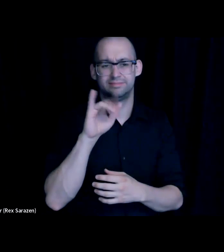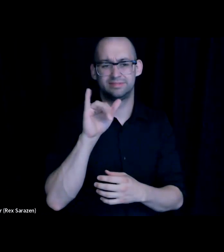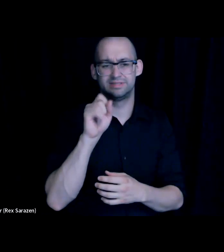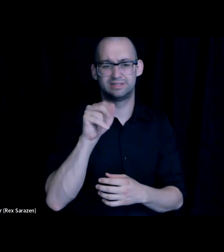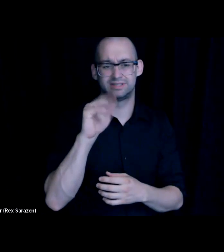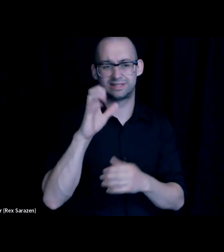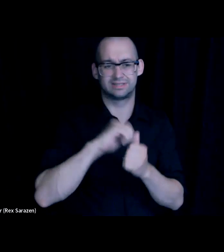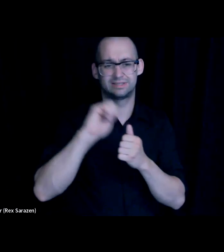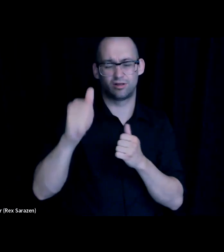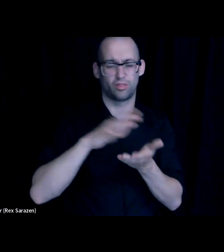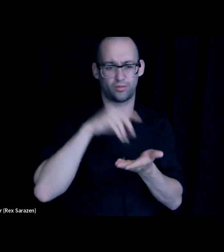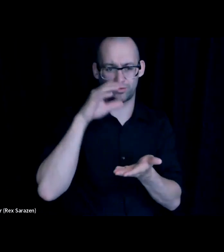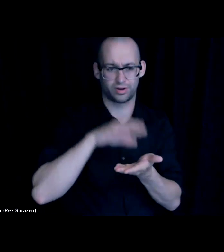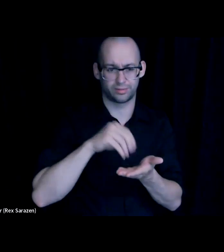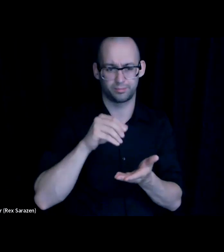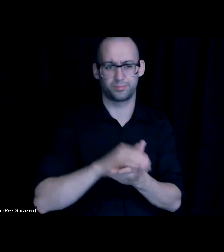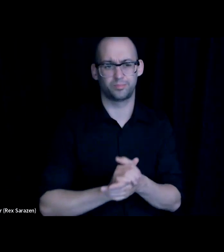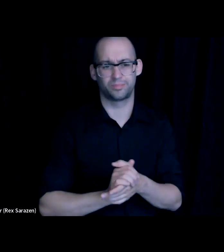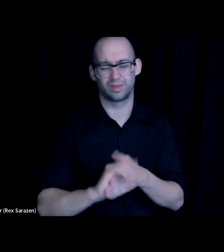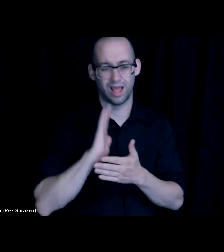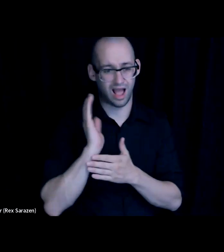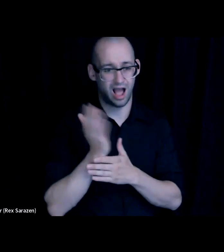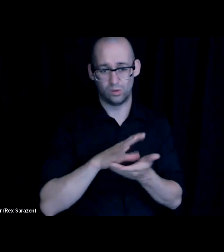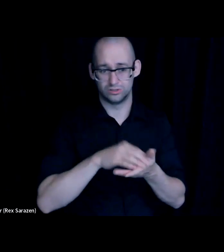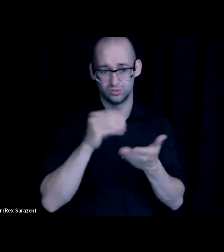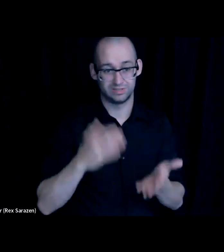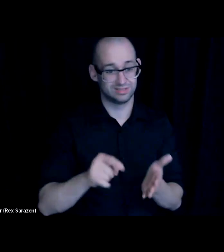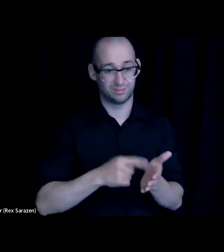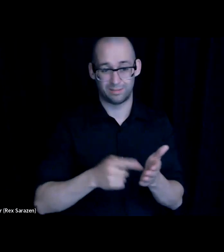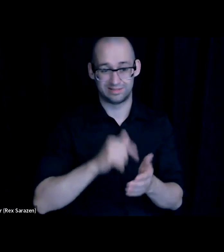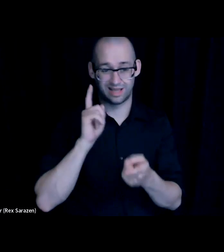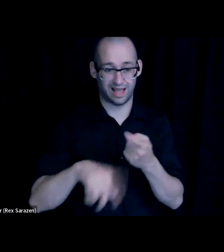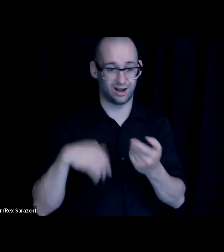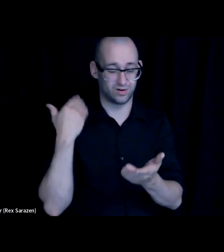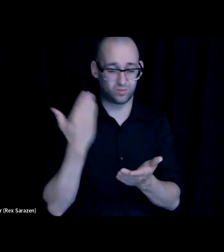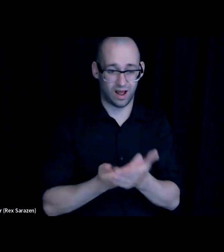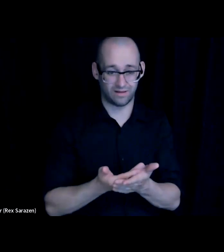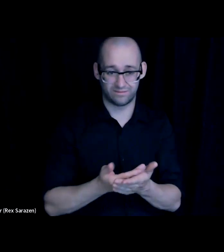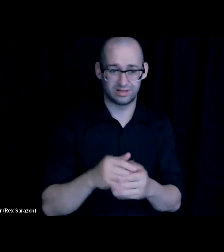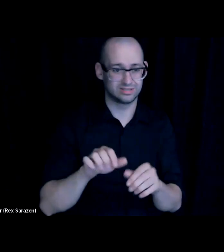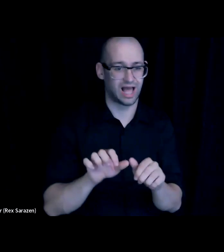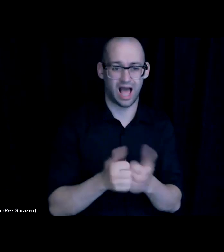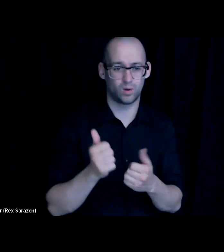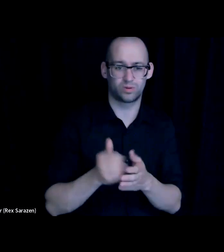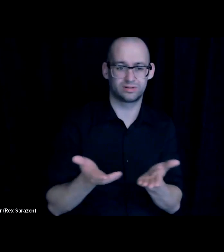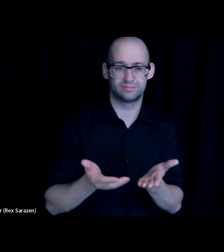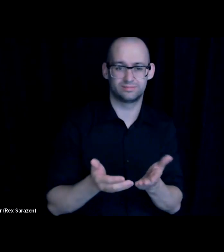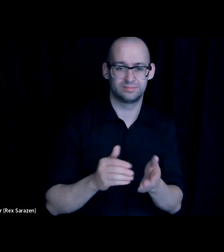not going to always be able to make it into the classroom, how do we provide those services online? So we want to assess our teachers to really understand their level of comfort